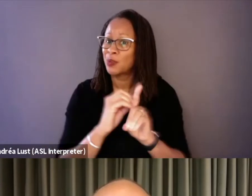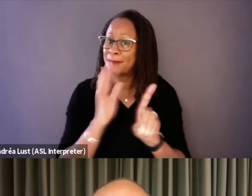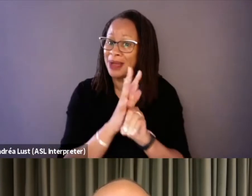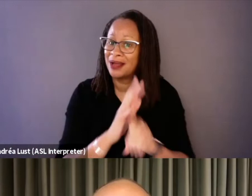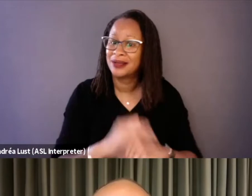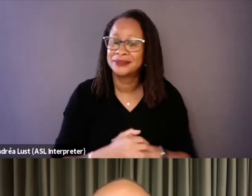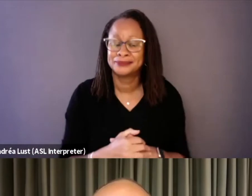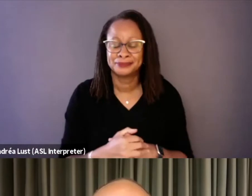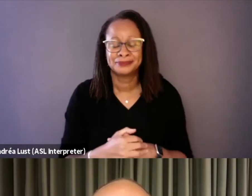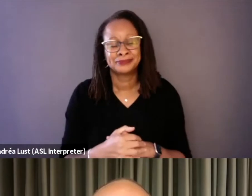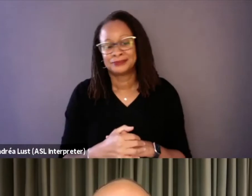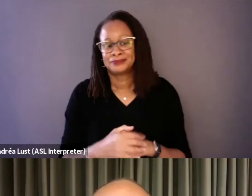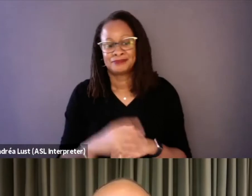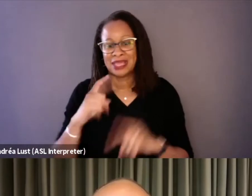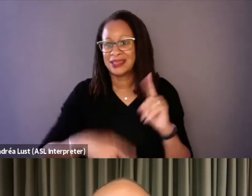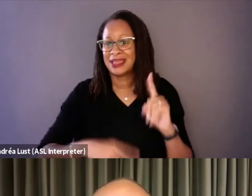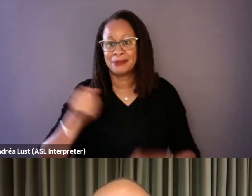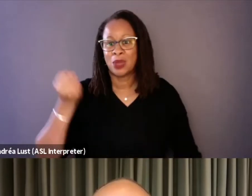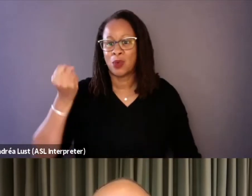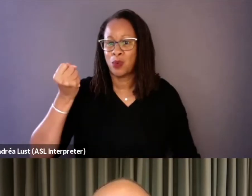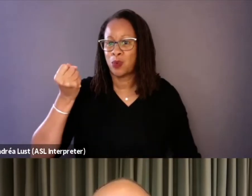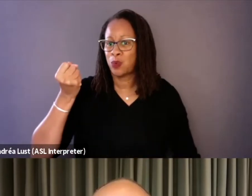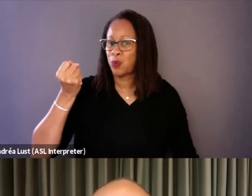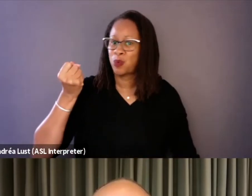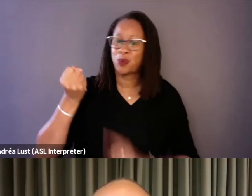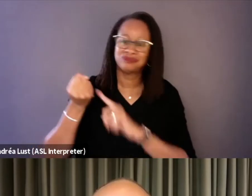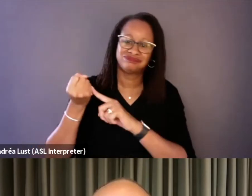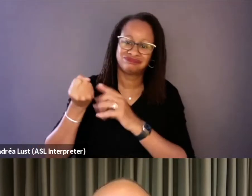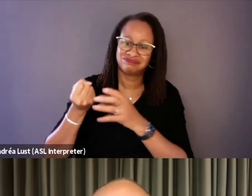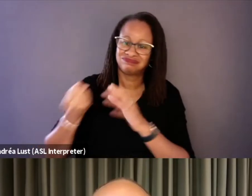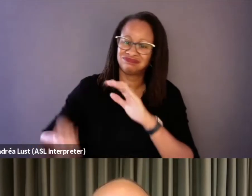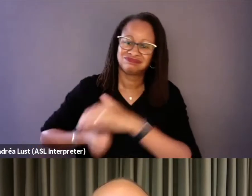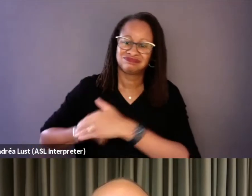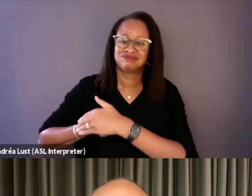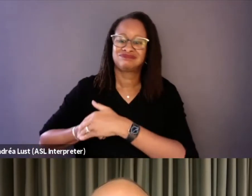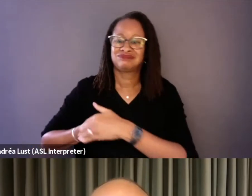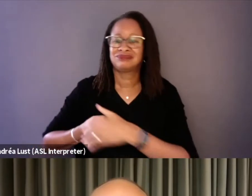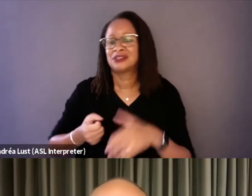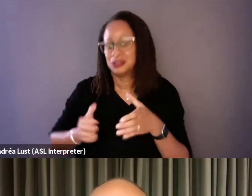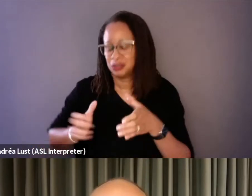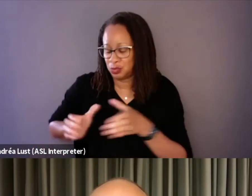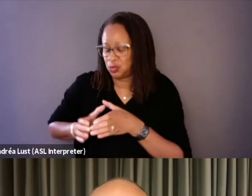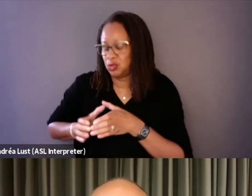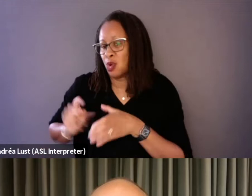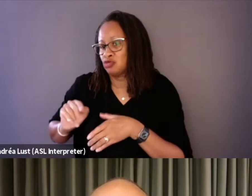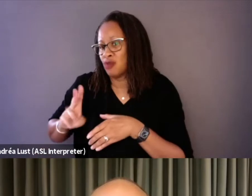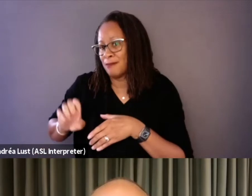And it can't just be held on to the small tribes alone and make a difference.